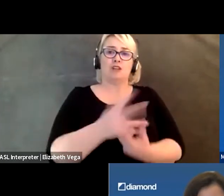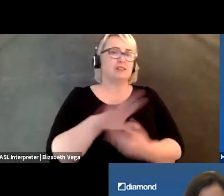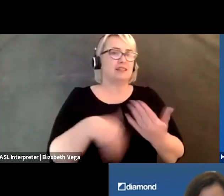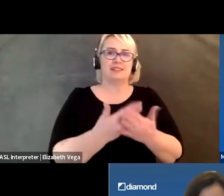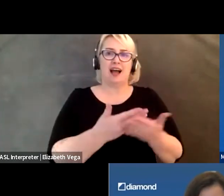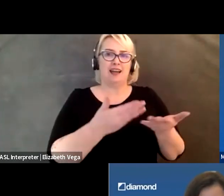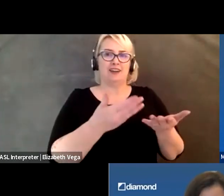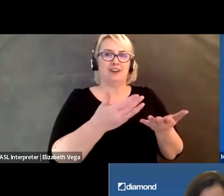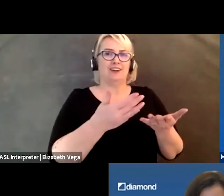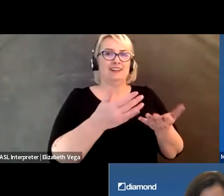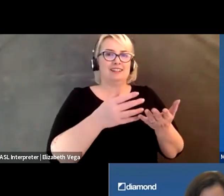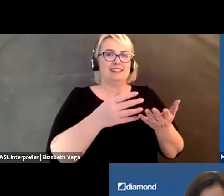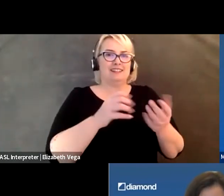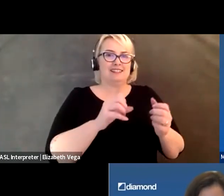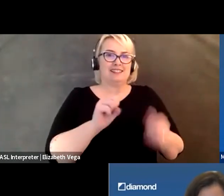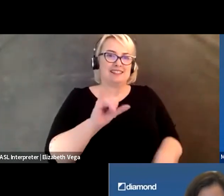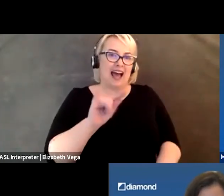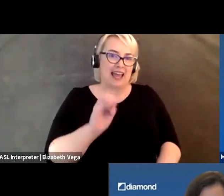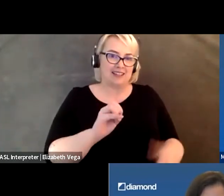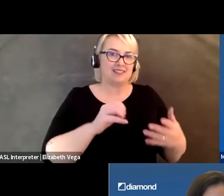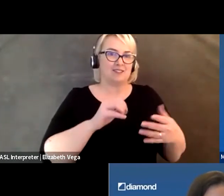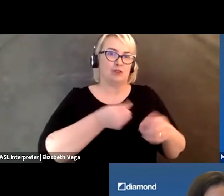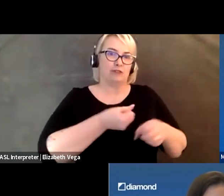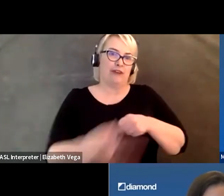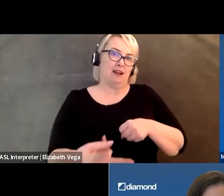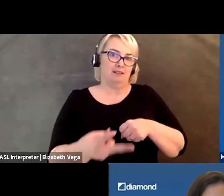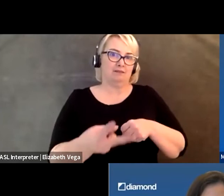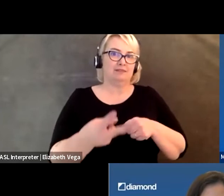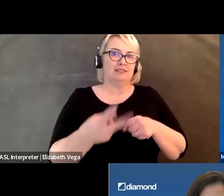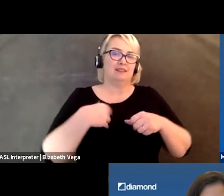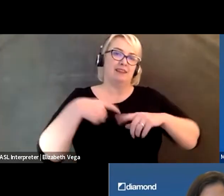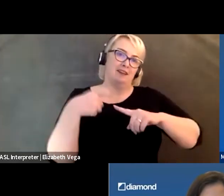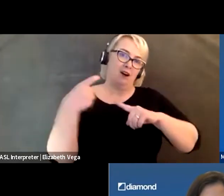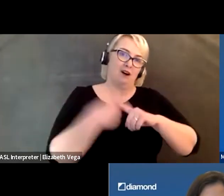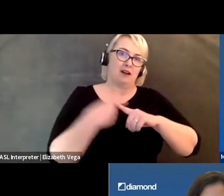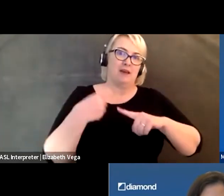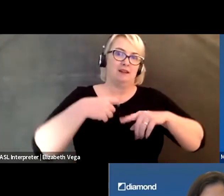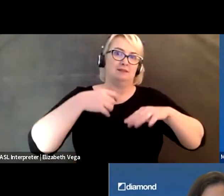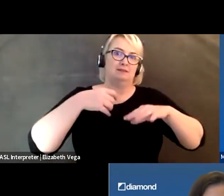A, do you feel that's true? B, in the cases where it's not really being used, is it possible that